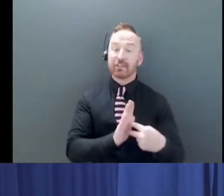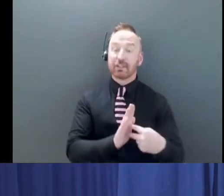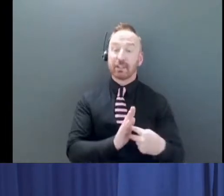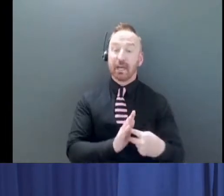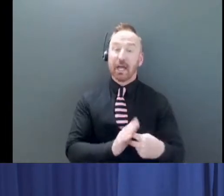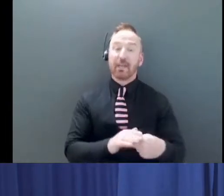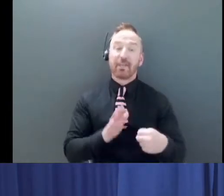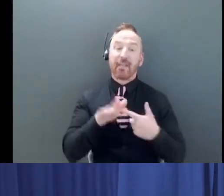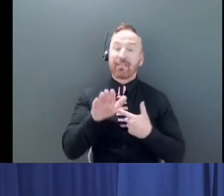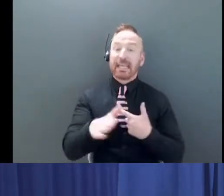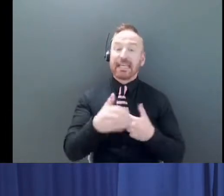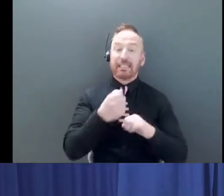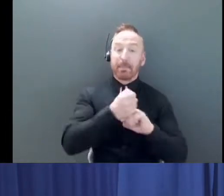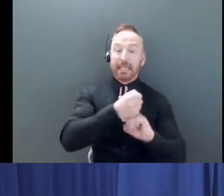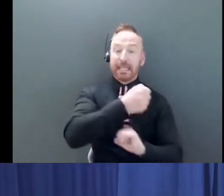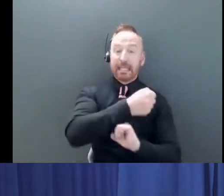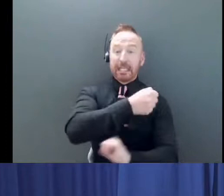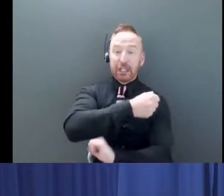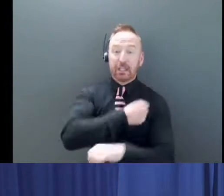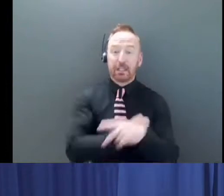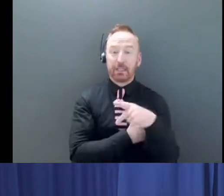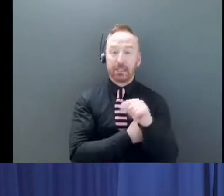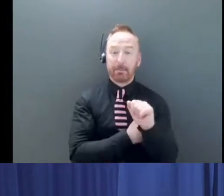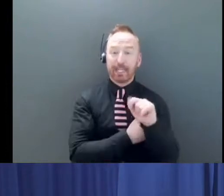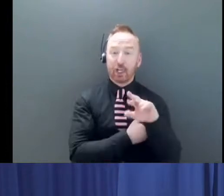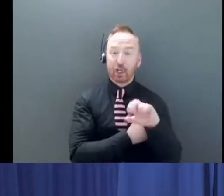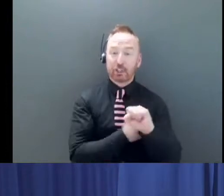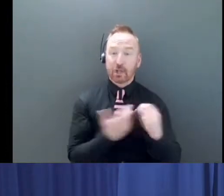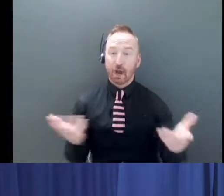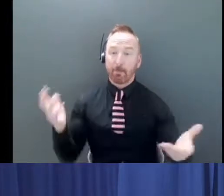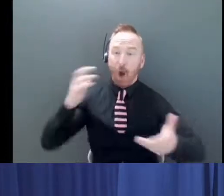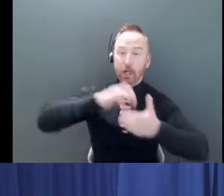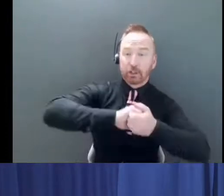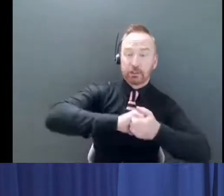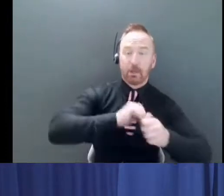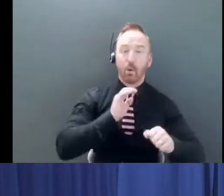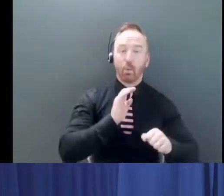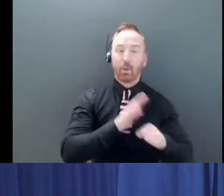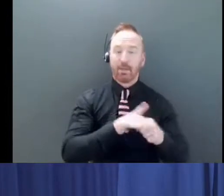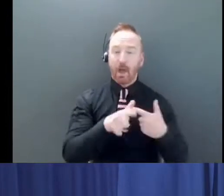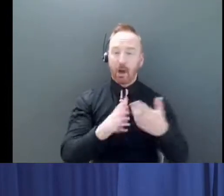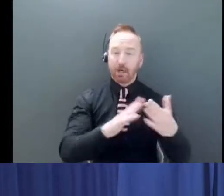And first of all vaccination as an ongoing strategy.